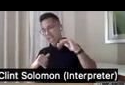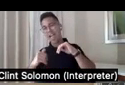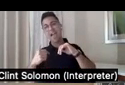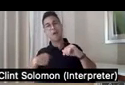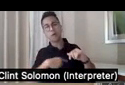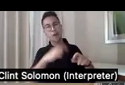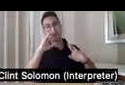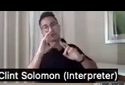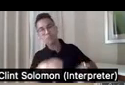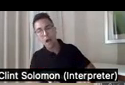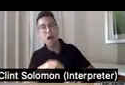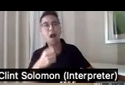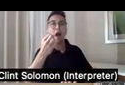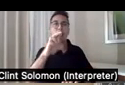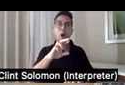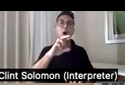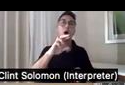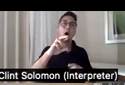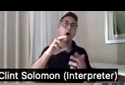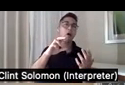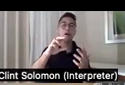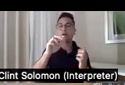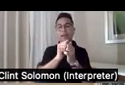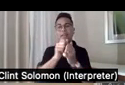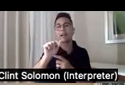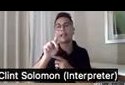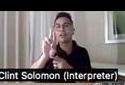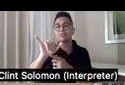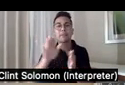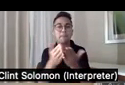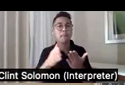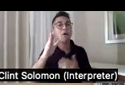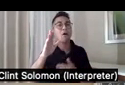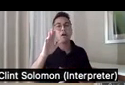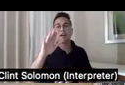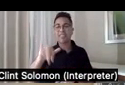in a literacy lesson like a book that we've chosen from the ones that are at more of